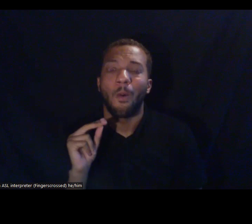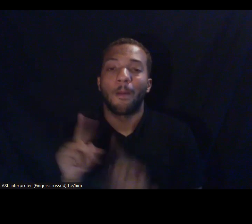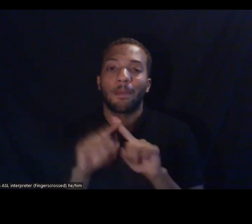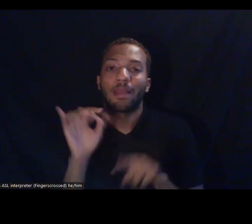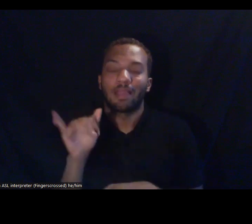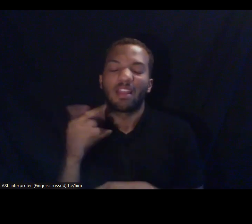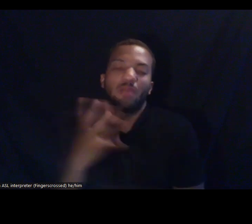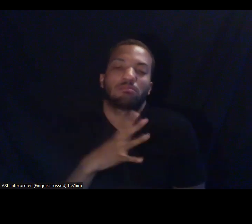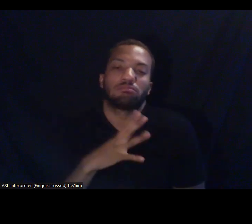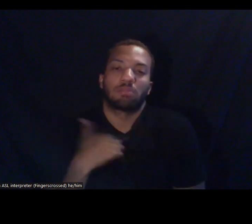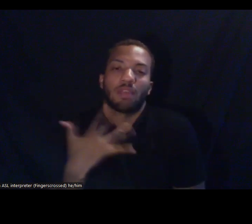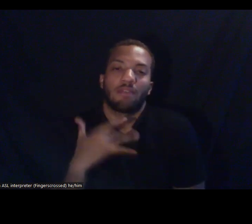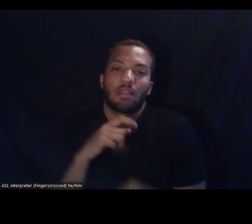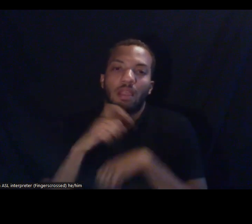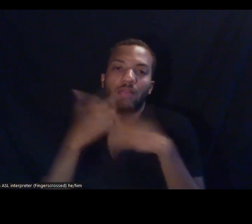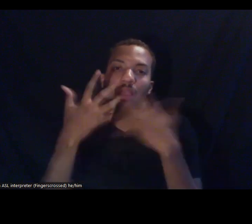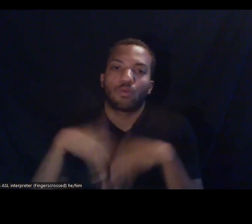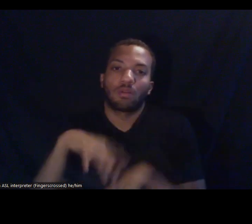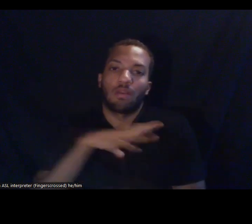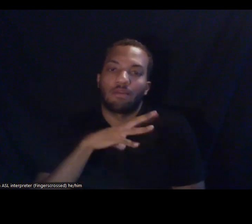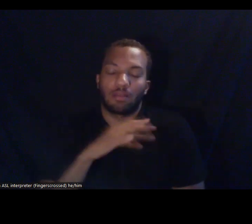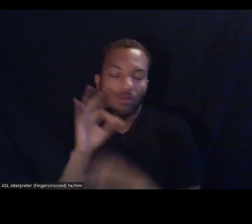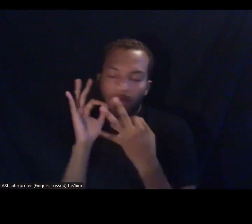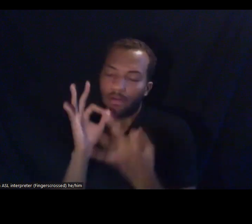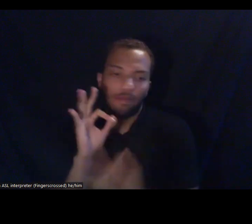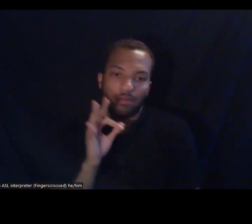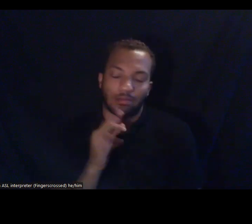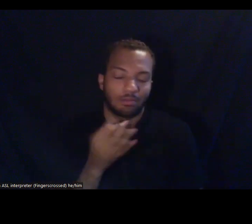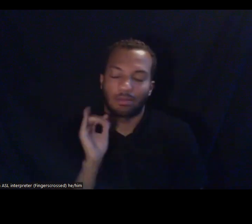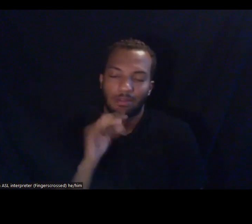I think the time worked out okay. [Michael] It was perfect. You don't need to worry.